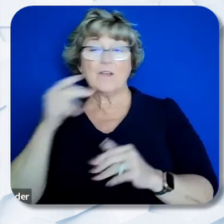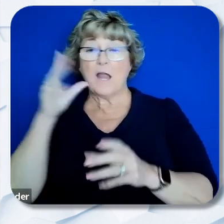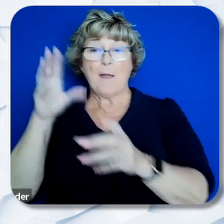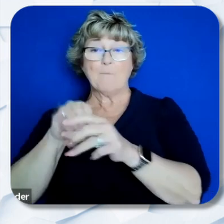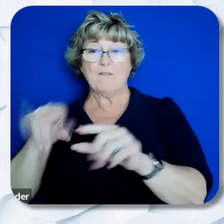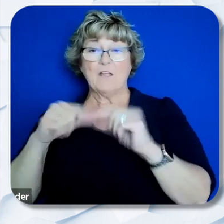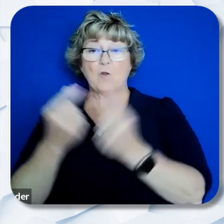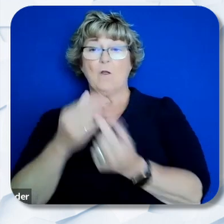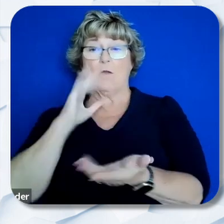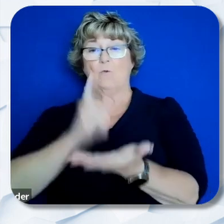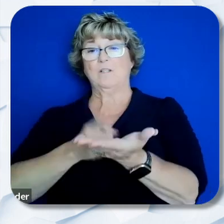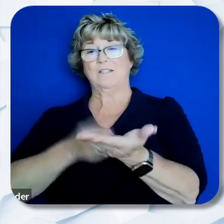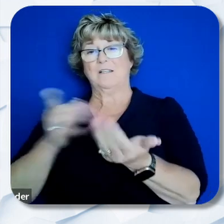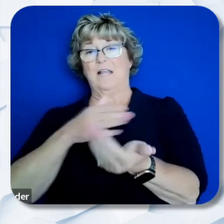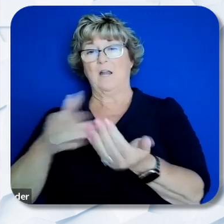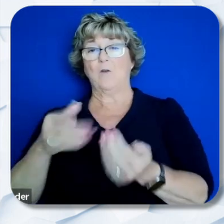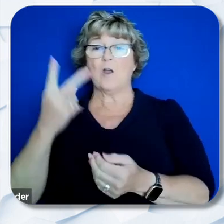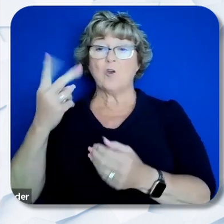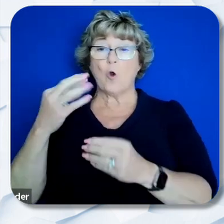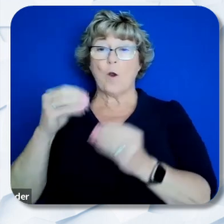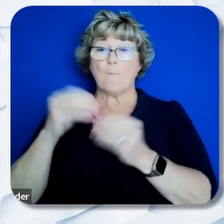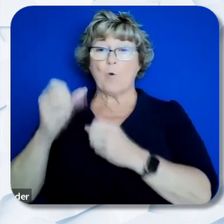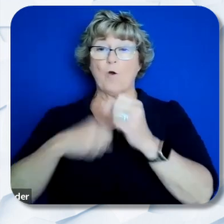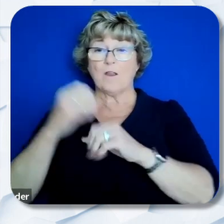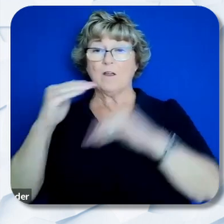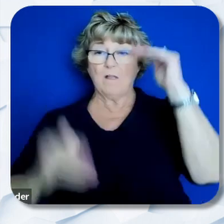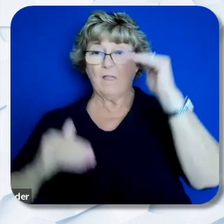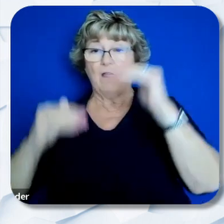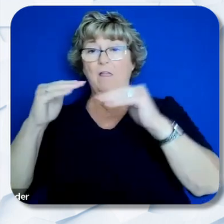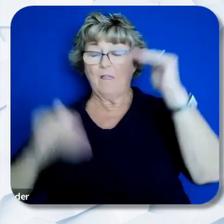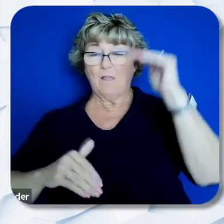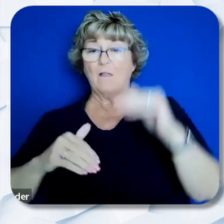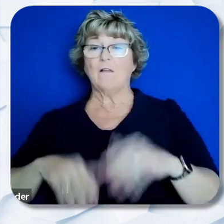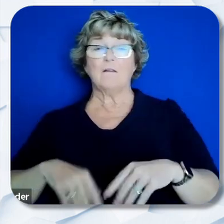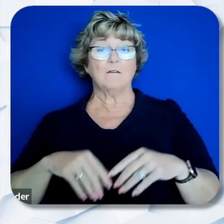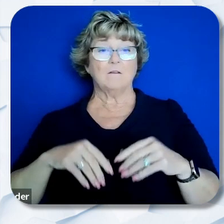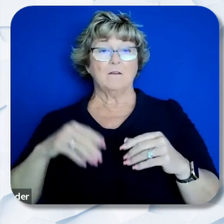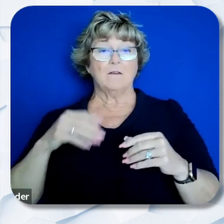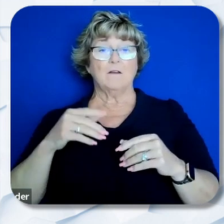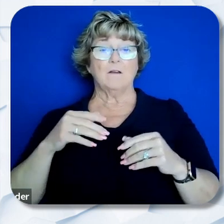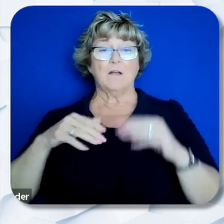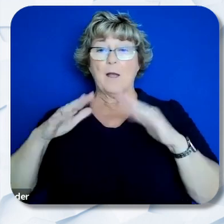go over it anyways, two or more years of disproportionality, bottom 11 to 20 percent of either school age